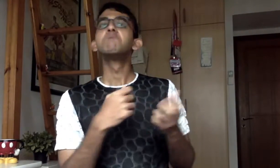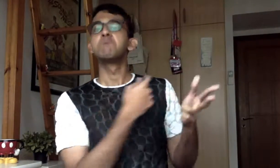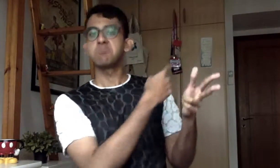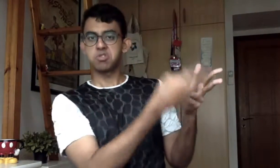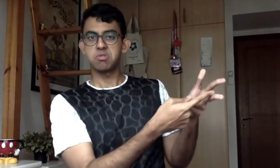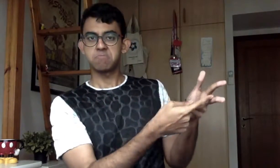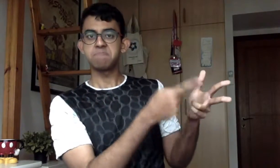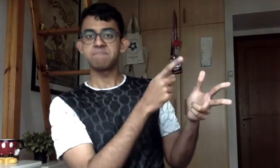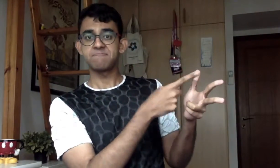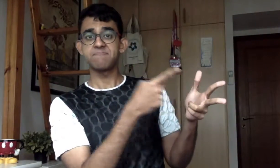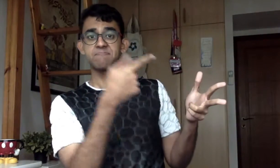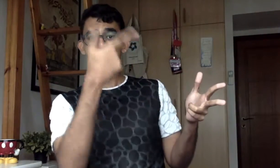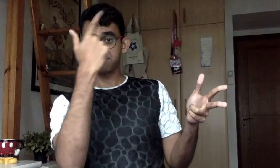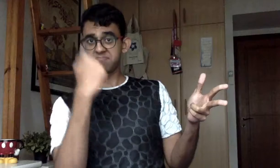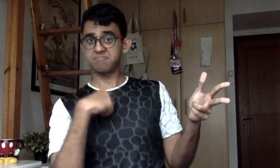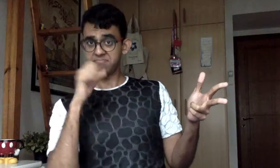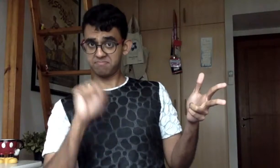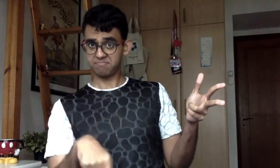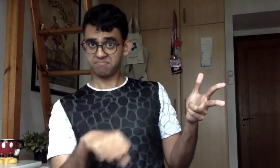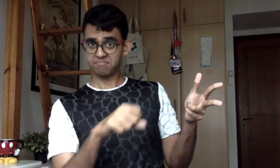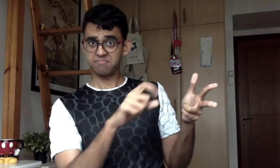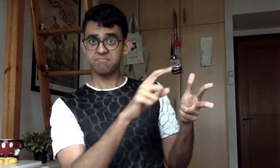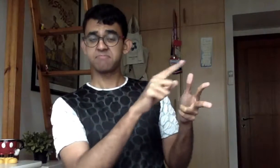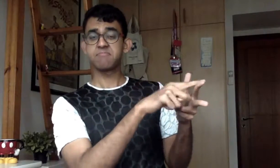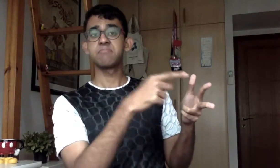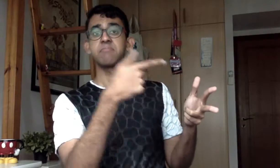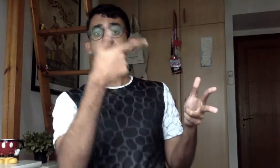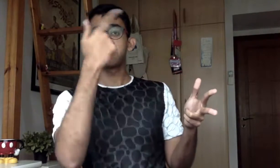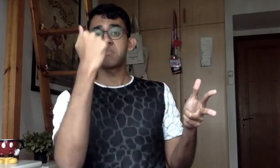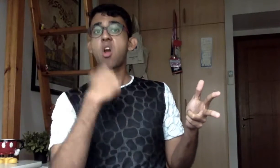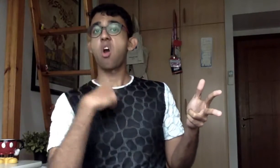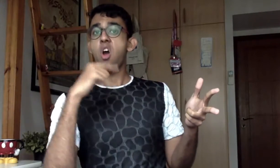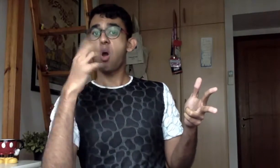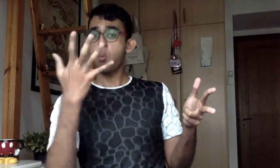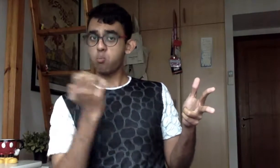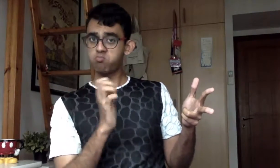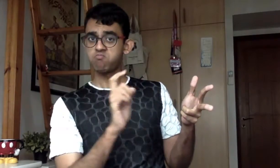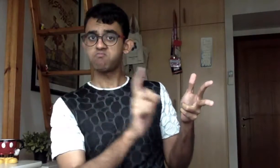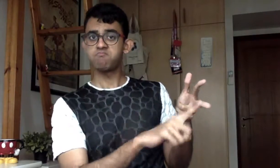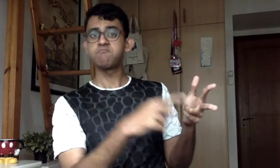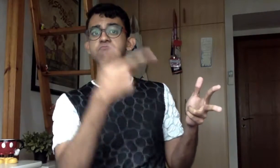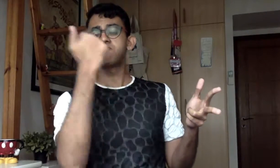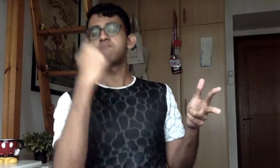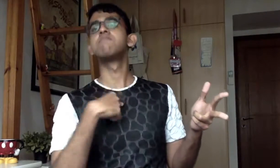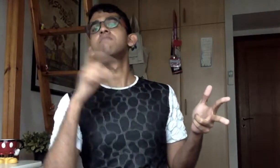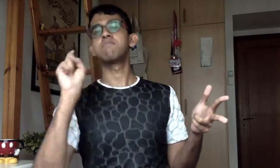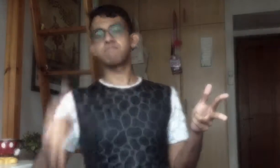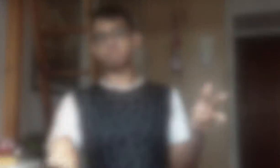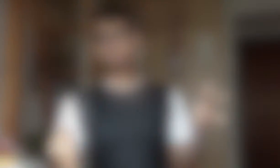So these are the three reasons why I sign: because I can; because I want; because I must.